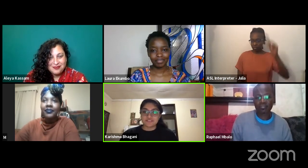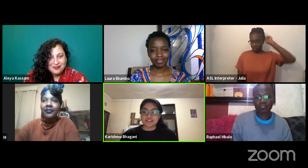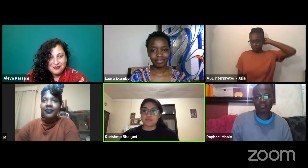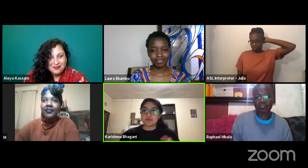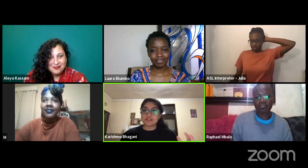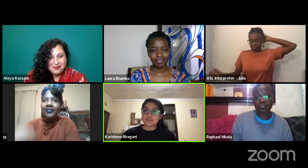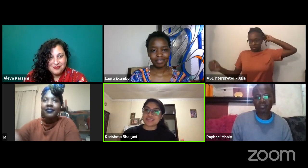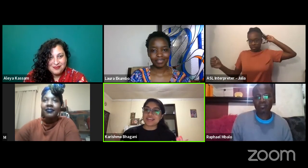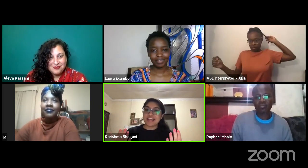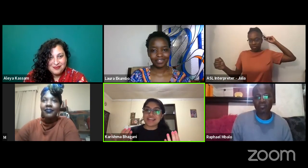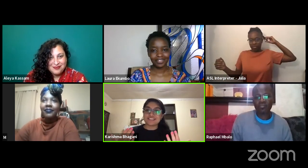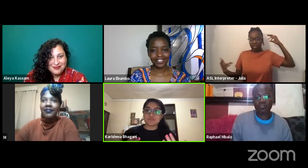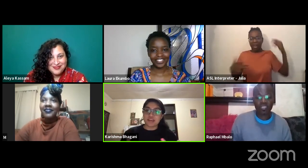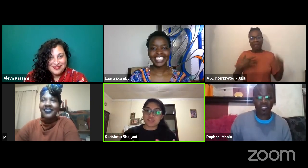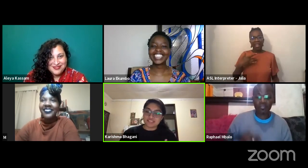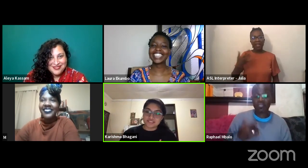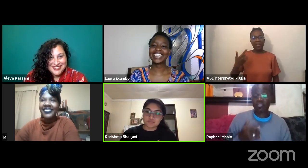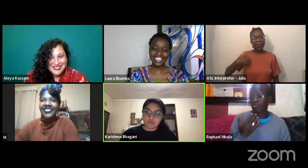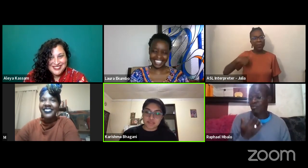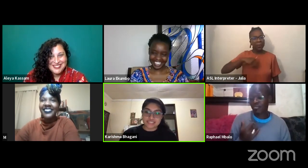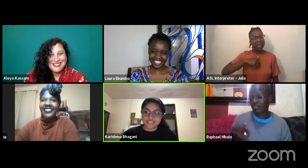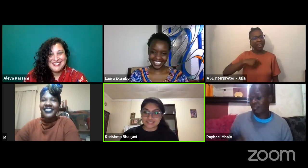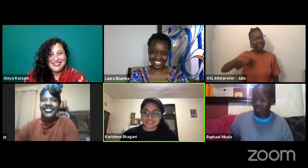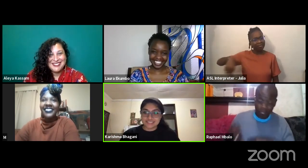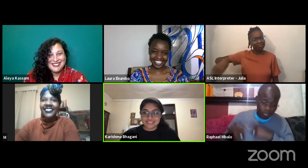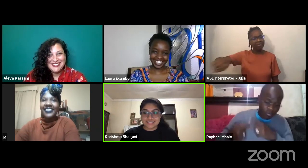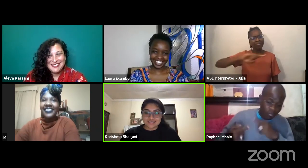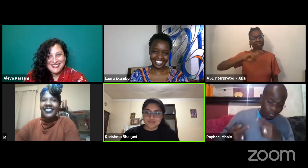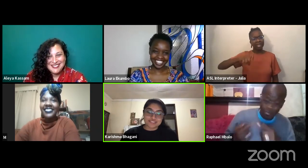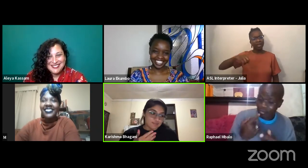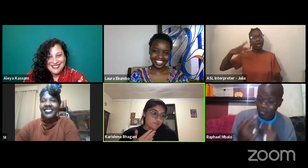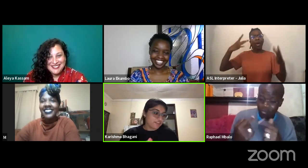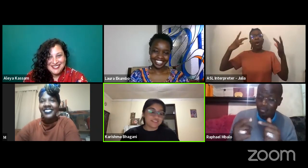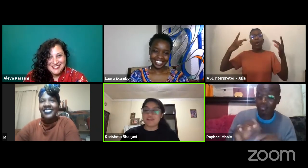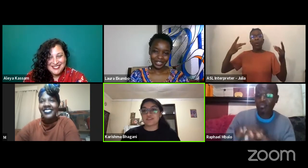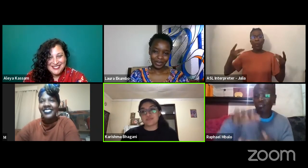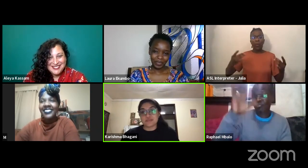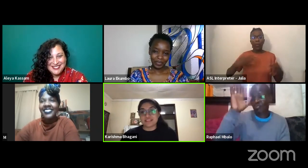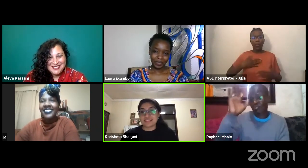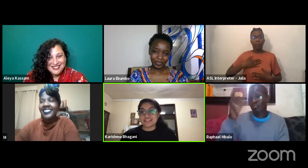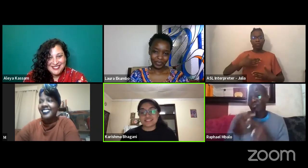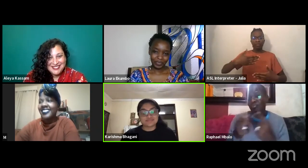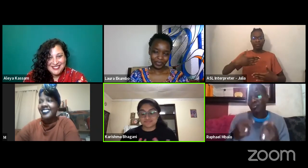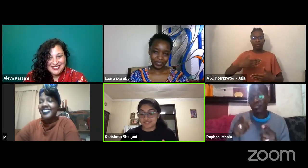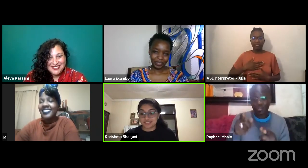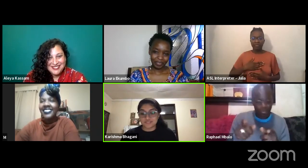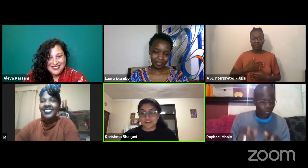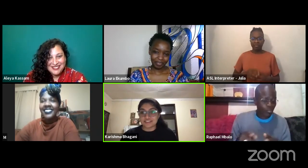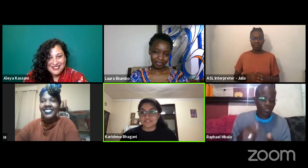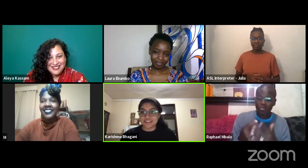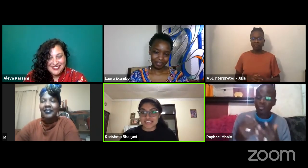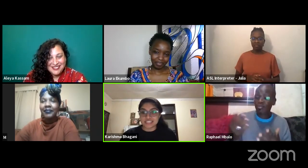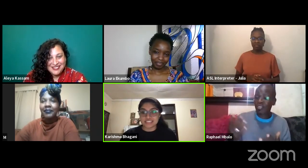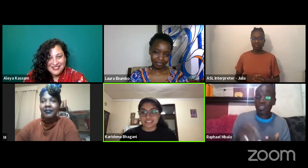I feel like we all need to take a collective breath in this moment. 'Cause I'm one of the African women that very effected.